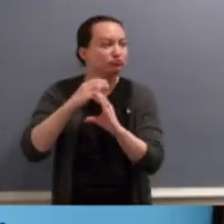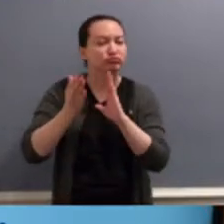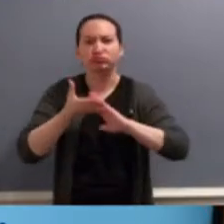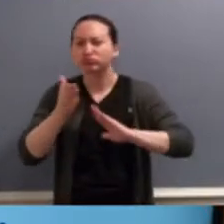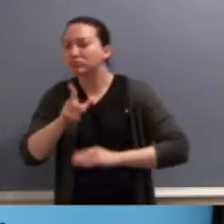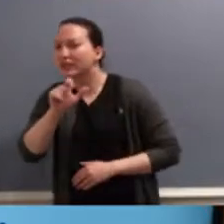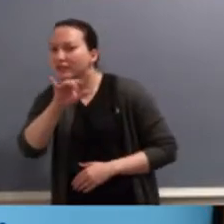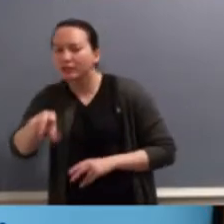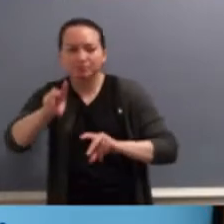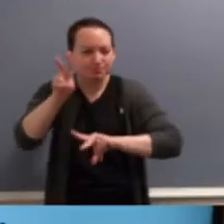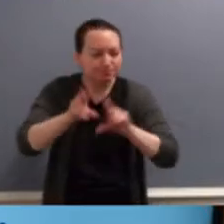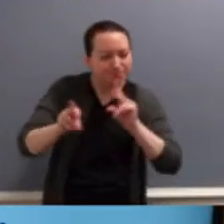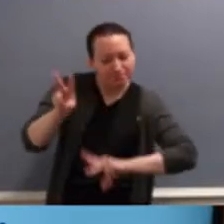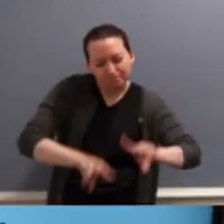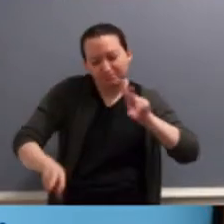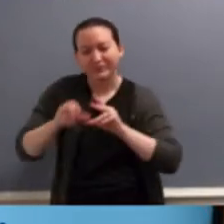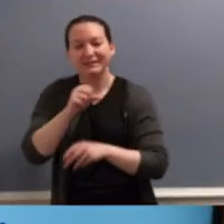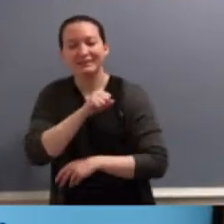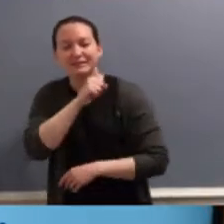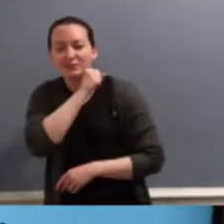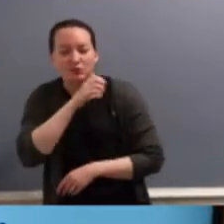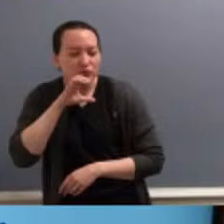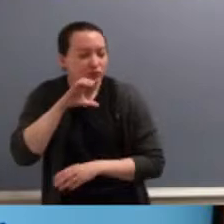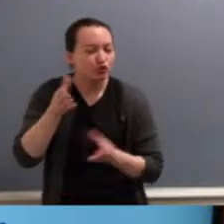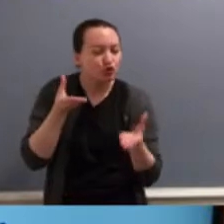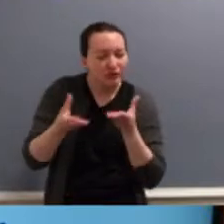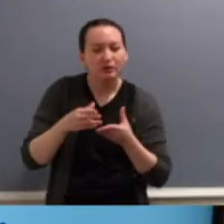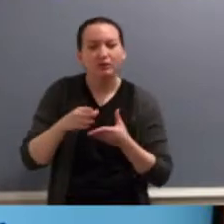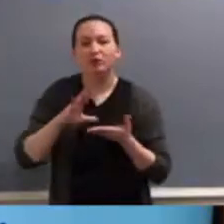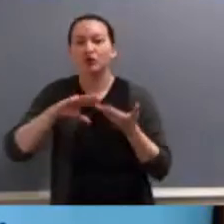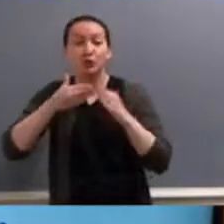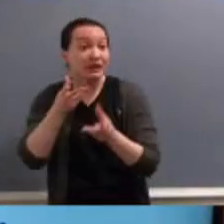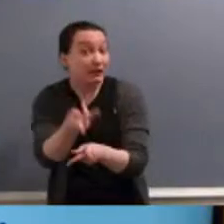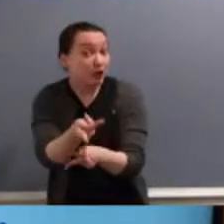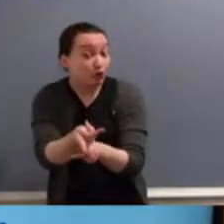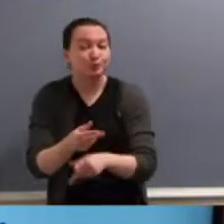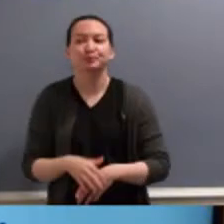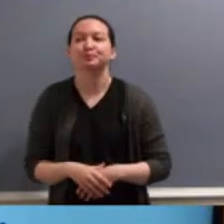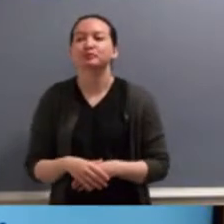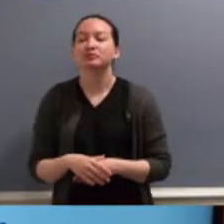next year for senior services mental health and indigent care and it includes the addition of a